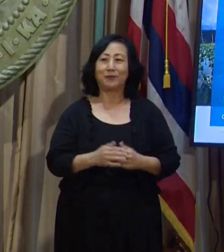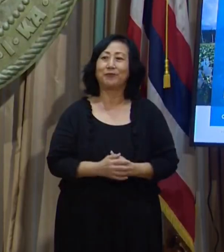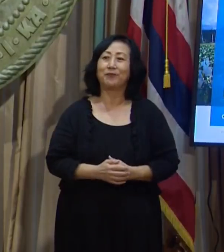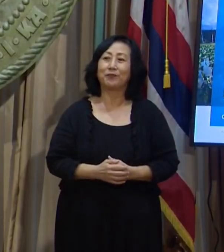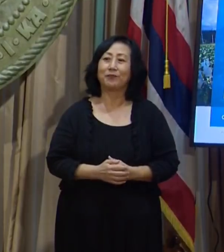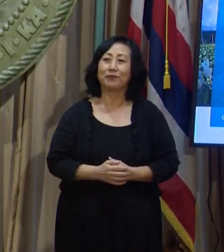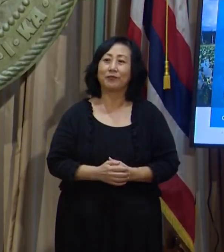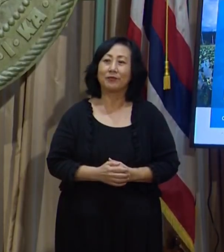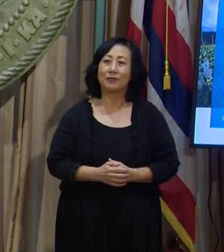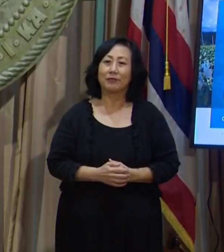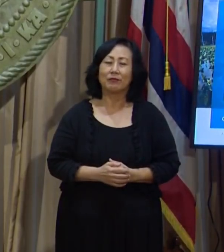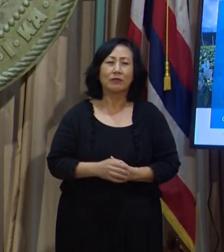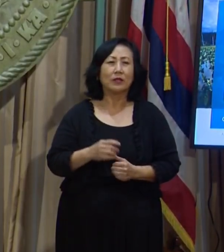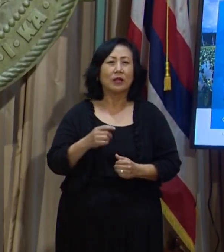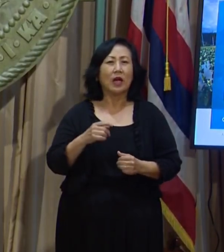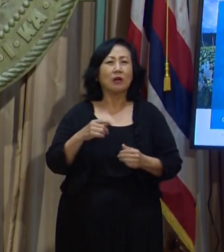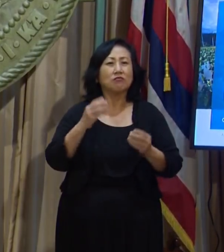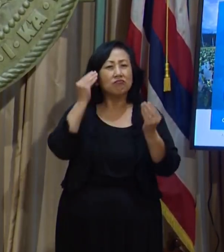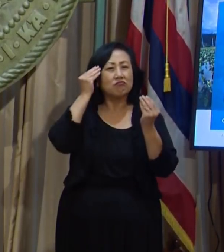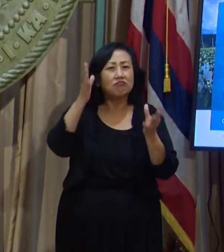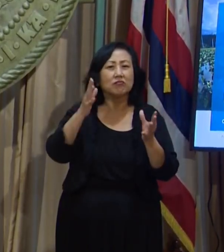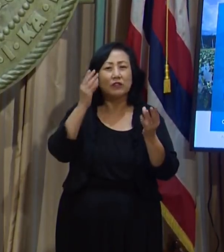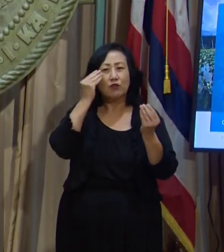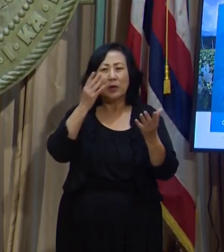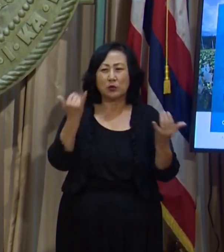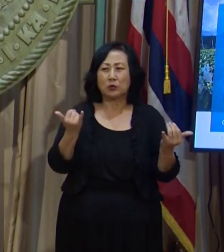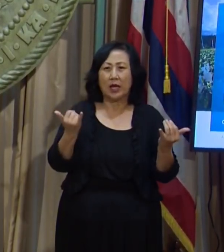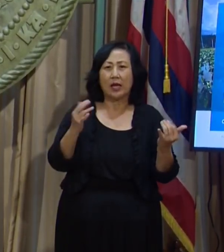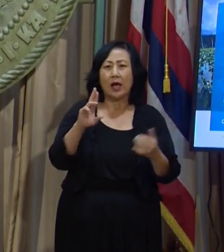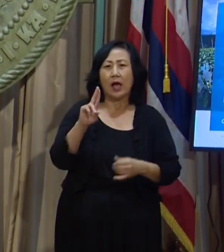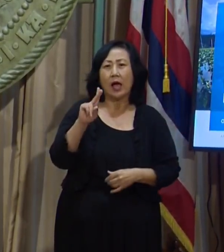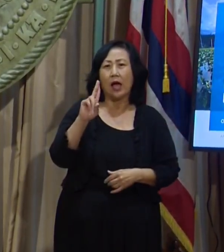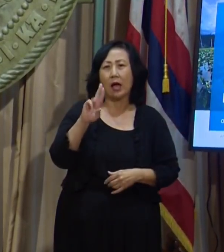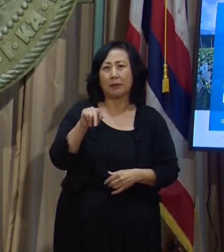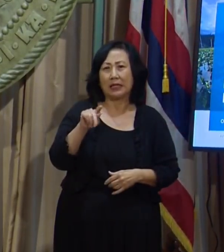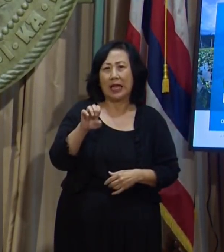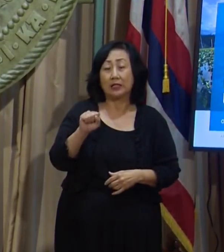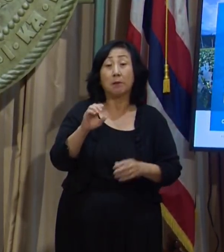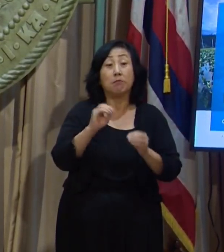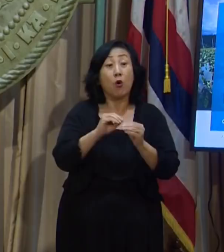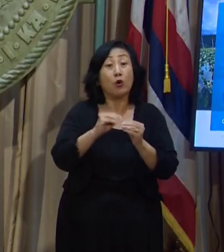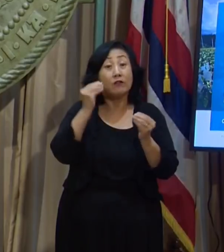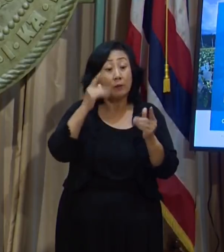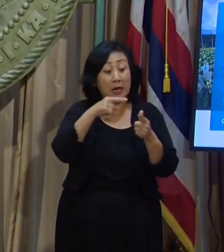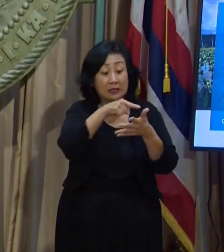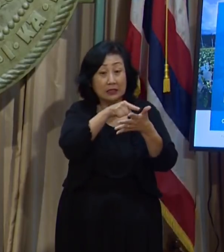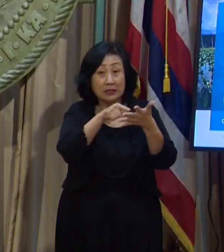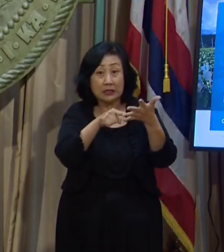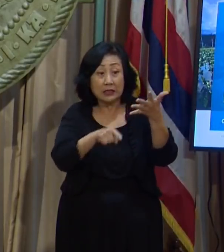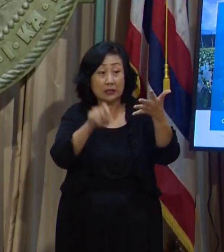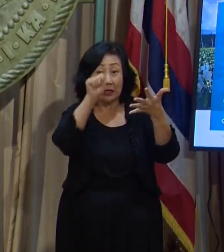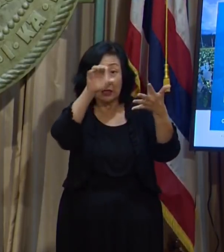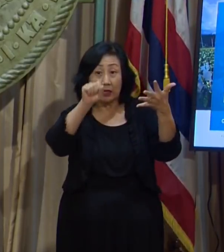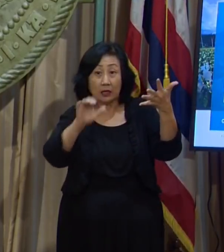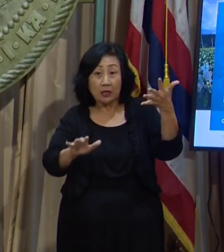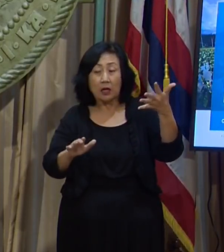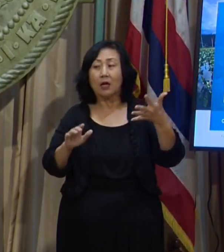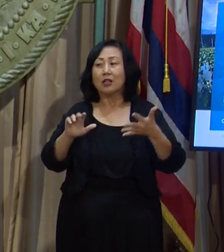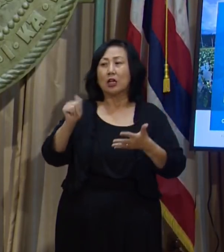HELLO, EVERYONE. IT'S GREAT TO BE HERE. JUST WANTED TO GIVE SOME BASIC UPDATES TODAY.